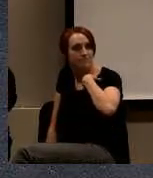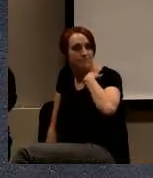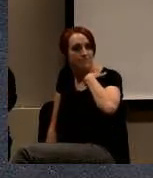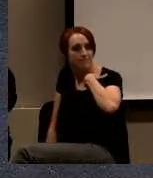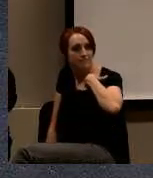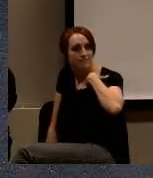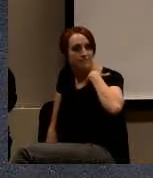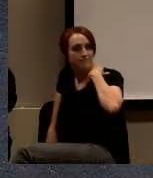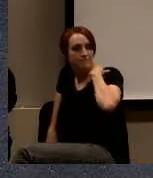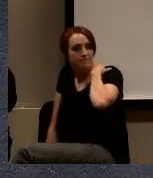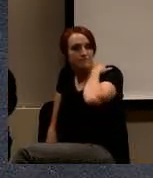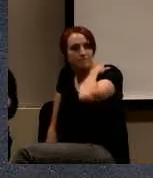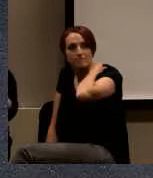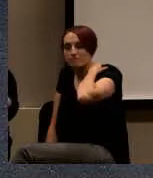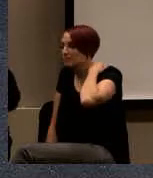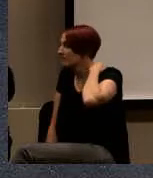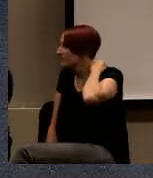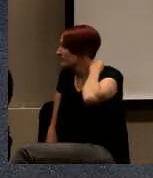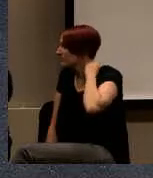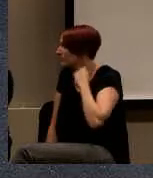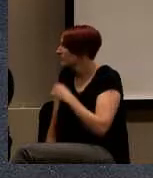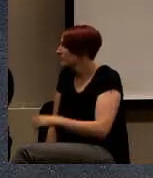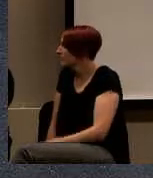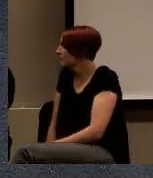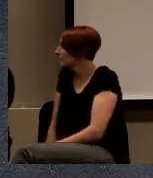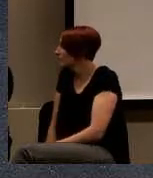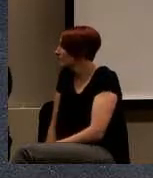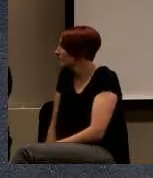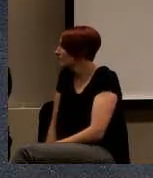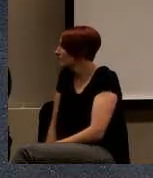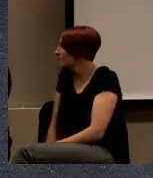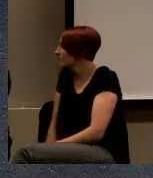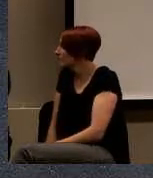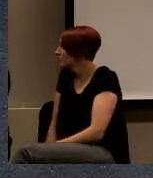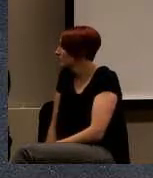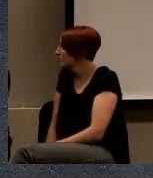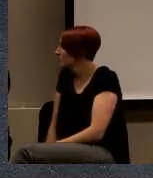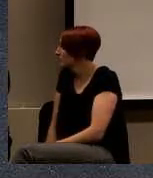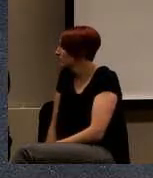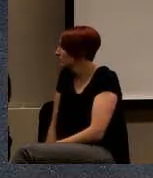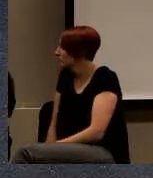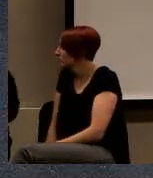an occupational therapist who can then, if we notice there are certain items on the checklist that are